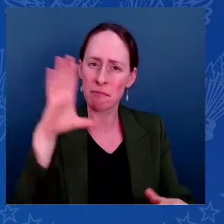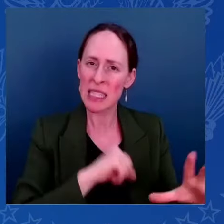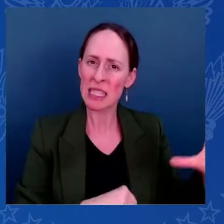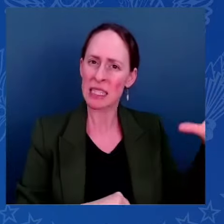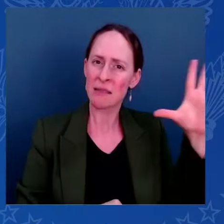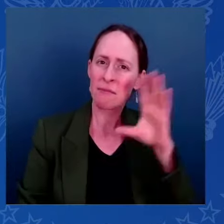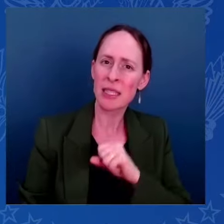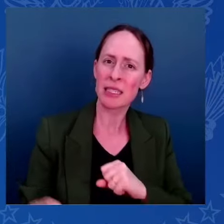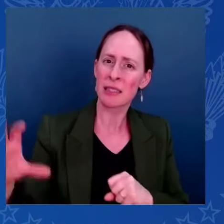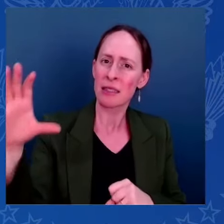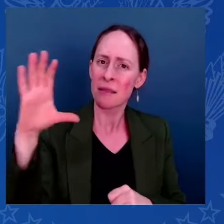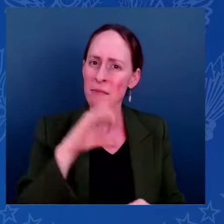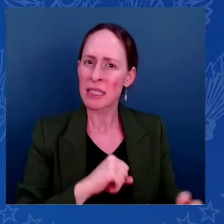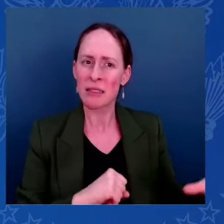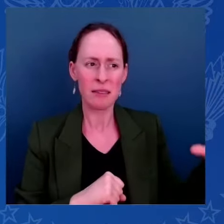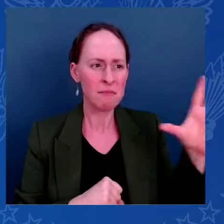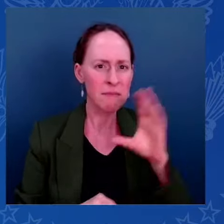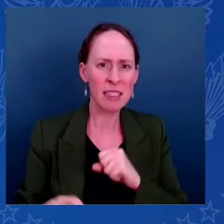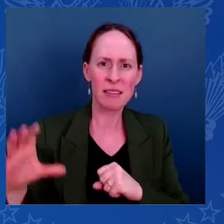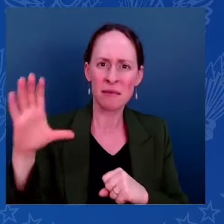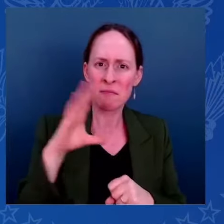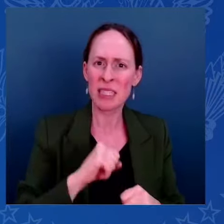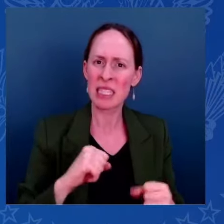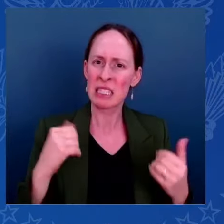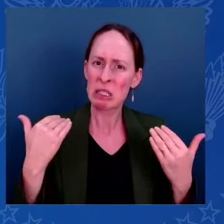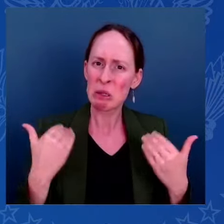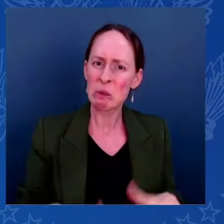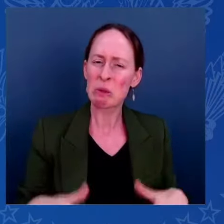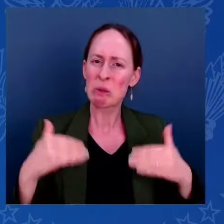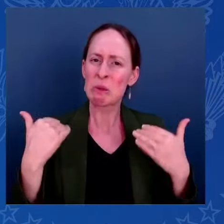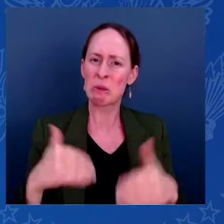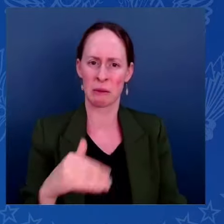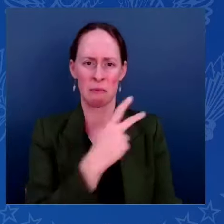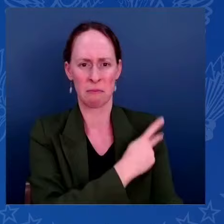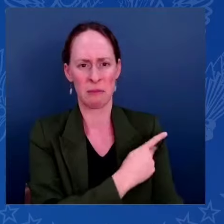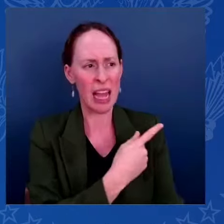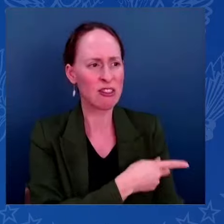Patients and their families don't have time to spare.